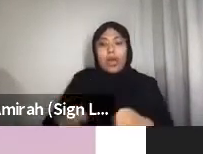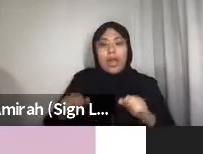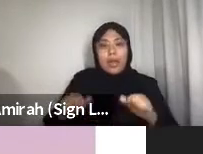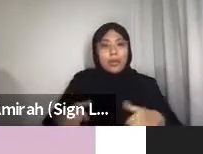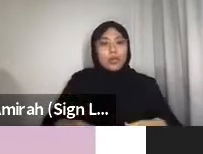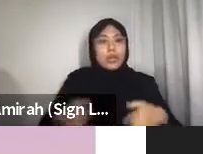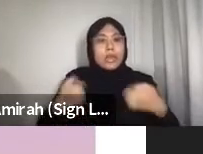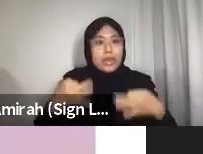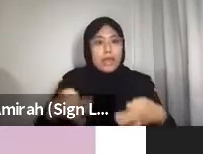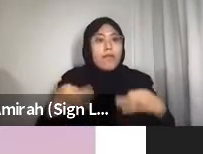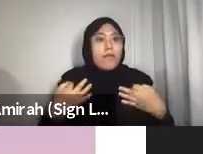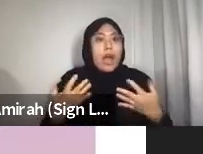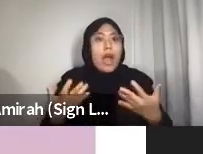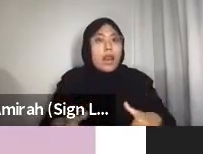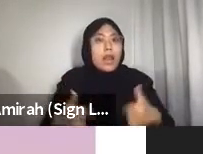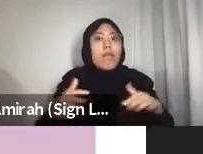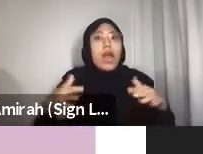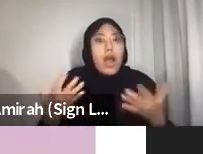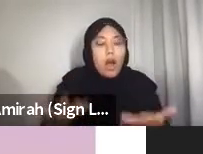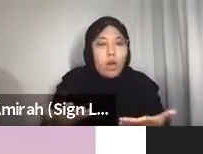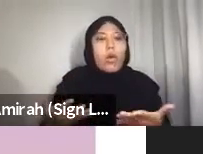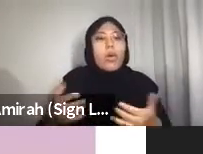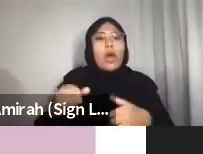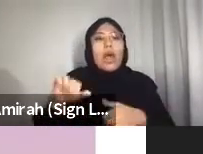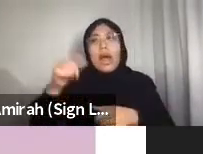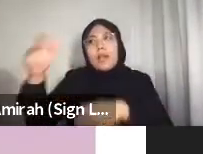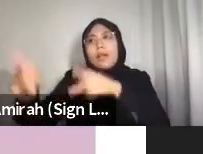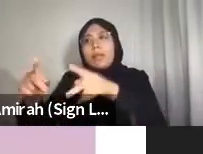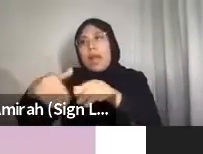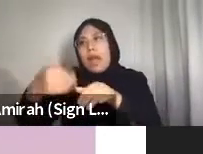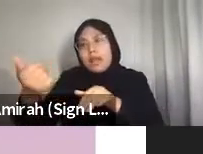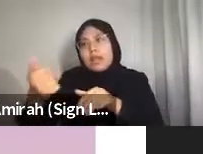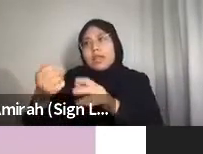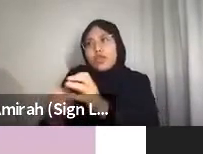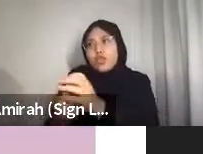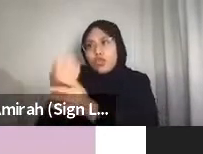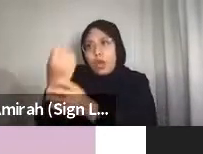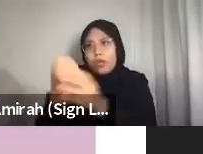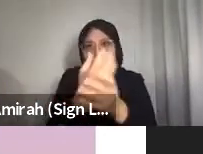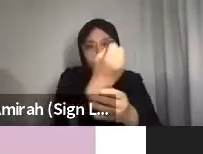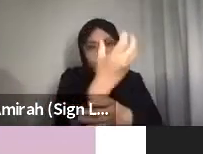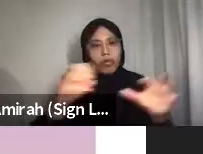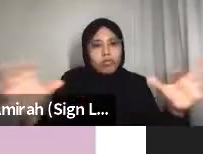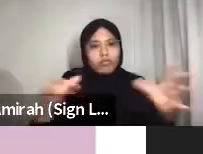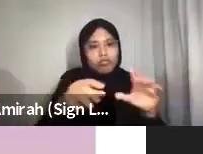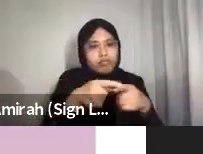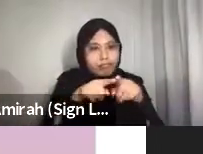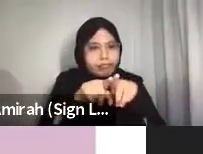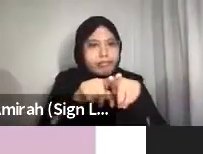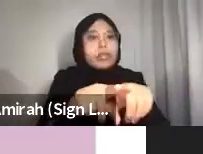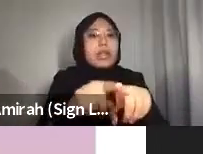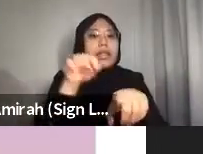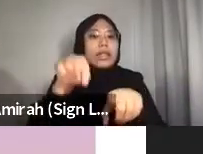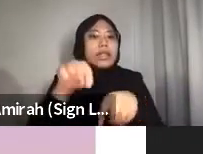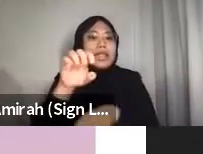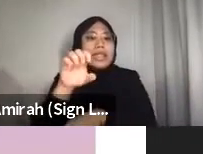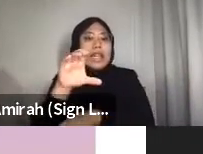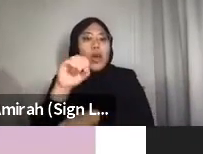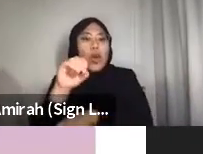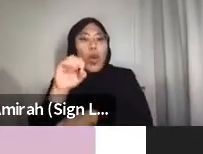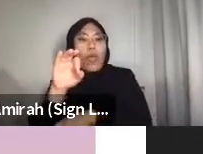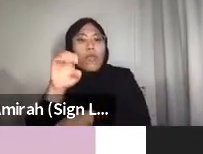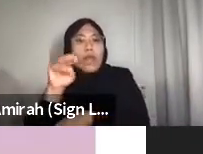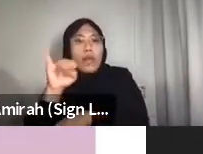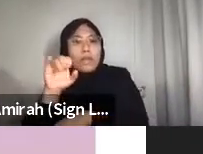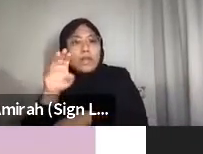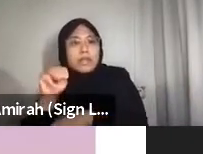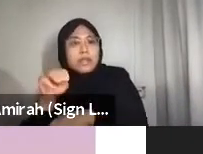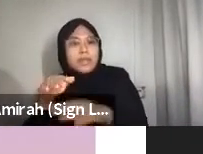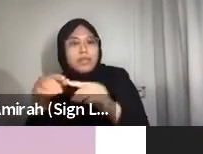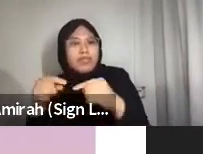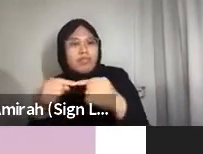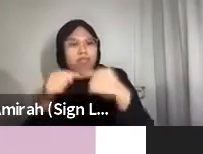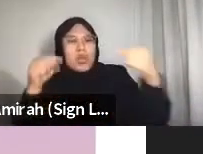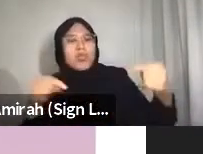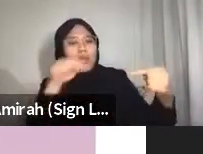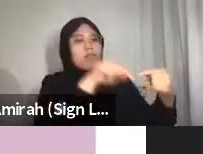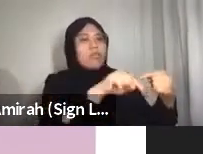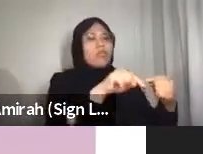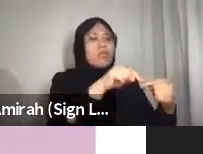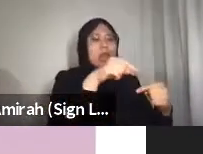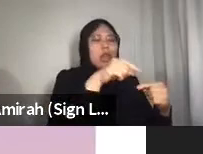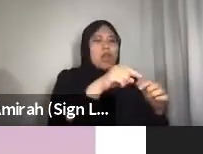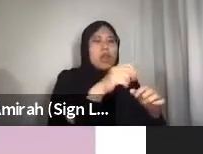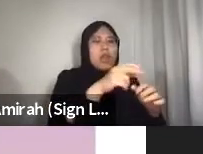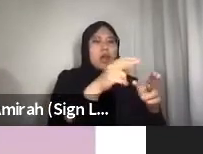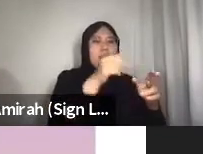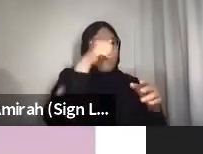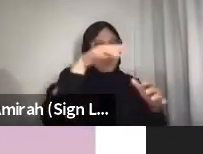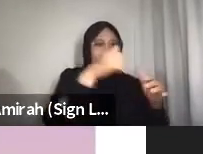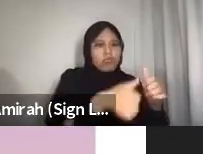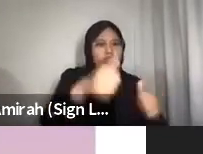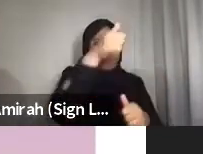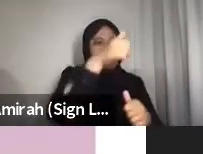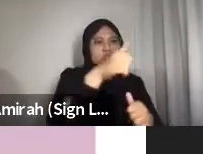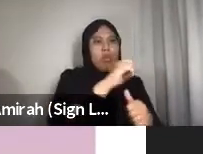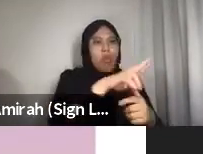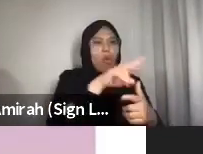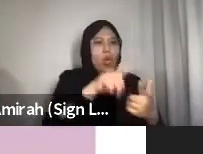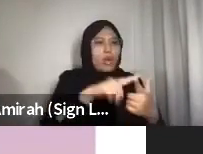and so fundamentally, we could say that ecofeminism contradicts a patriarchal, capitalist way of thinking in terms of individualism, competition, profits and progress.